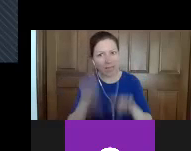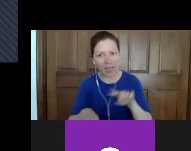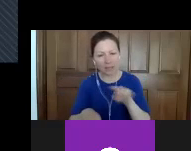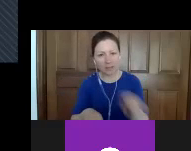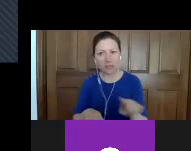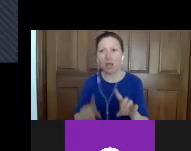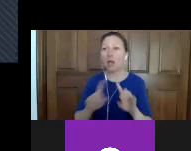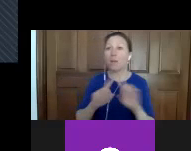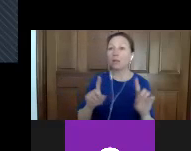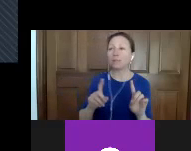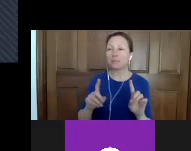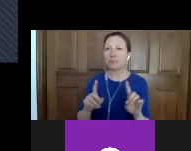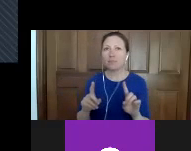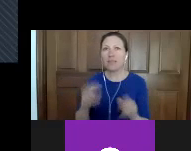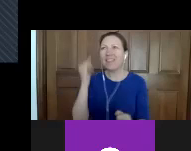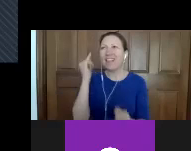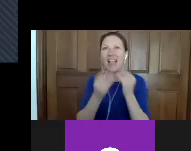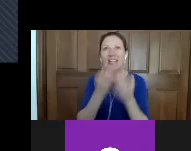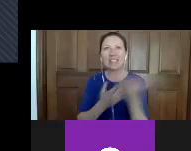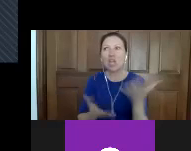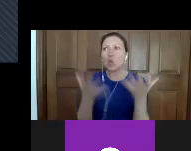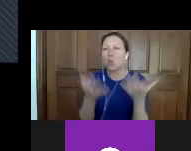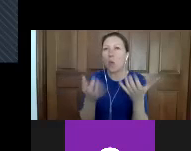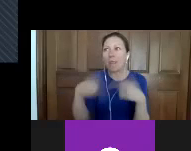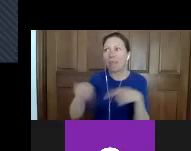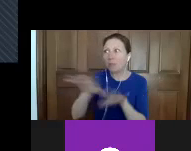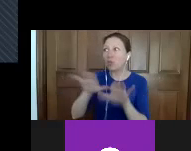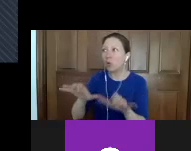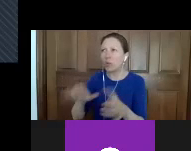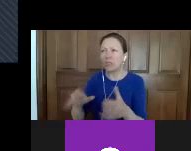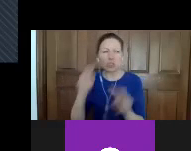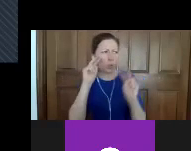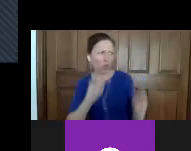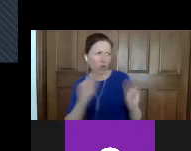at your behavior and draw a conclusions but personally. You don't want someone, if you